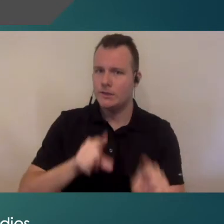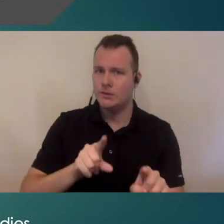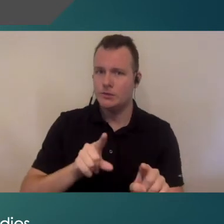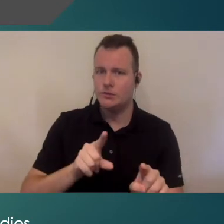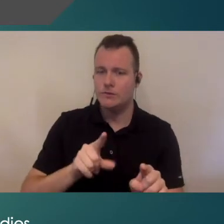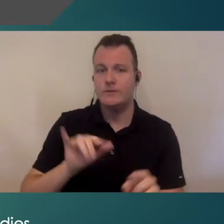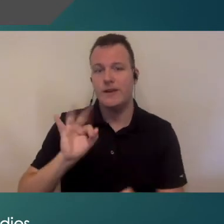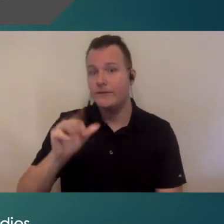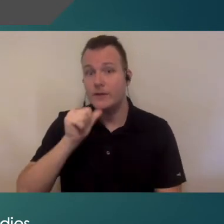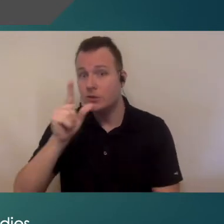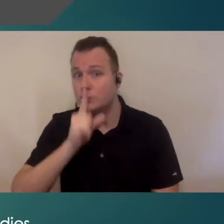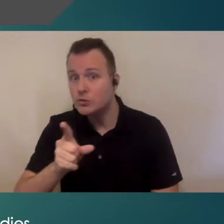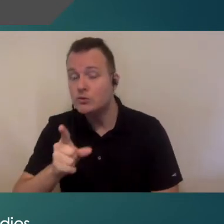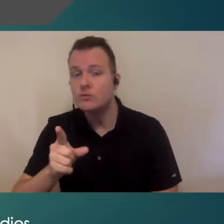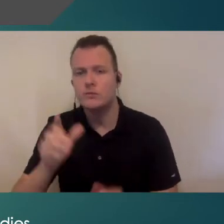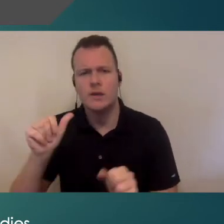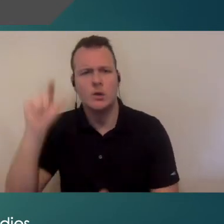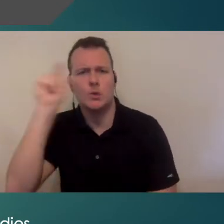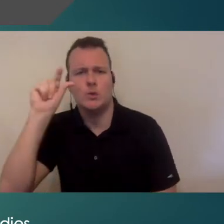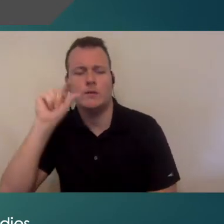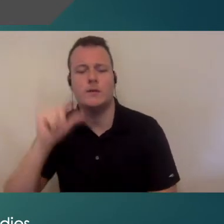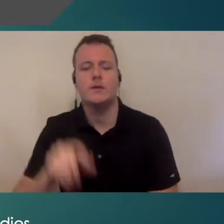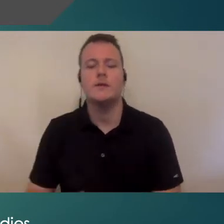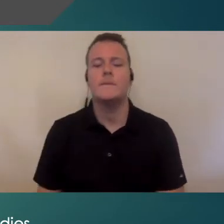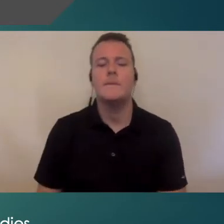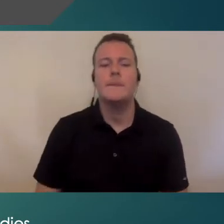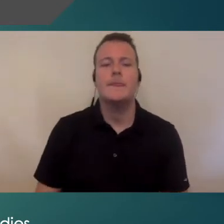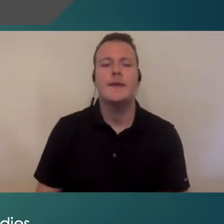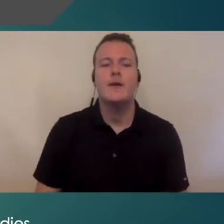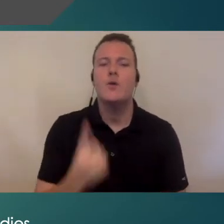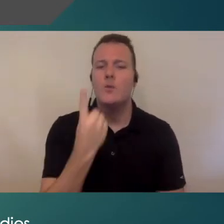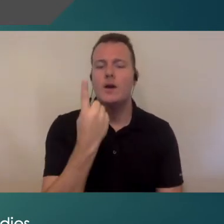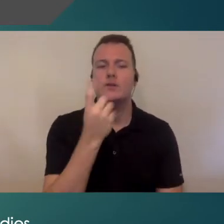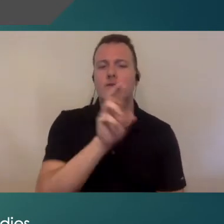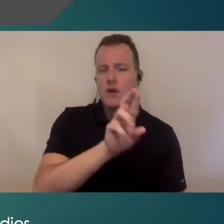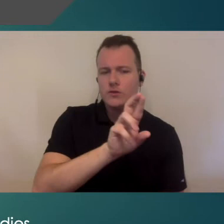them. But dr. Gail Whitelaw at Ohio State has a really great list that I've